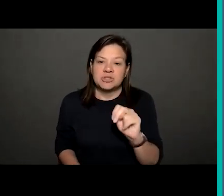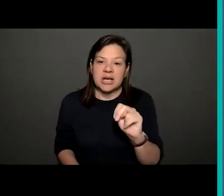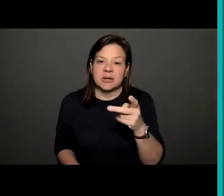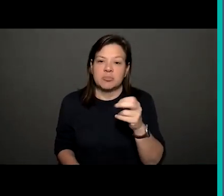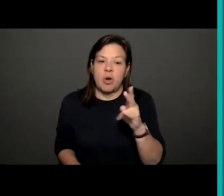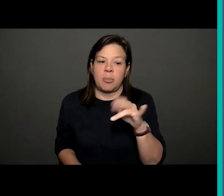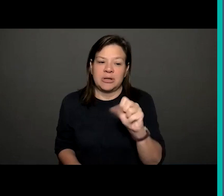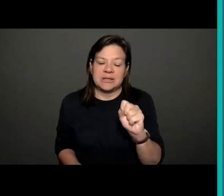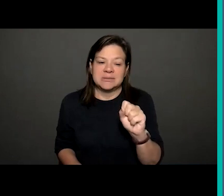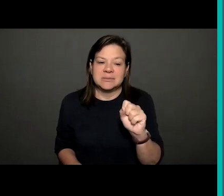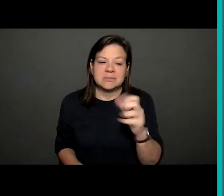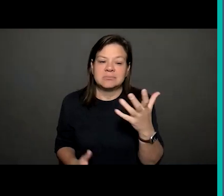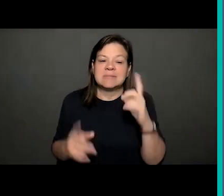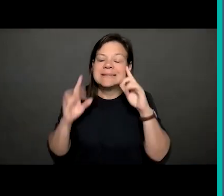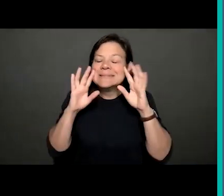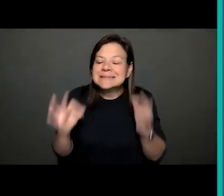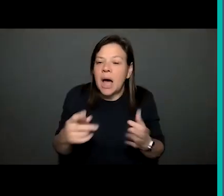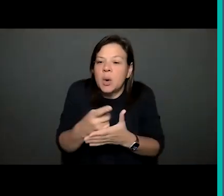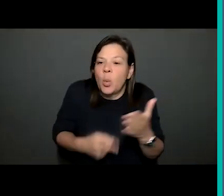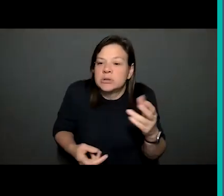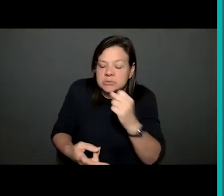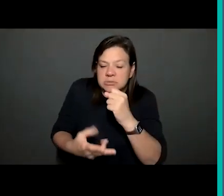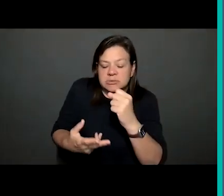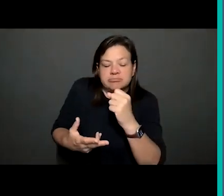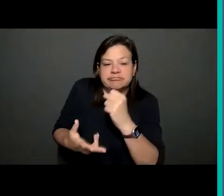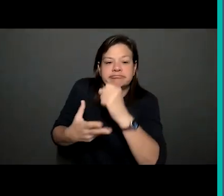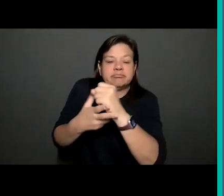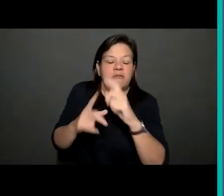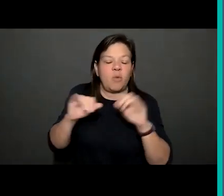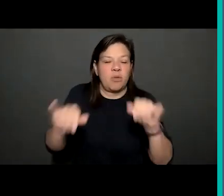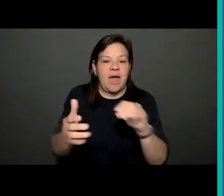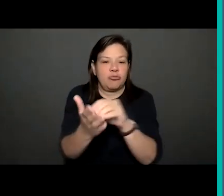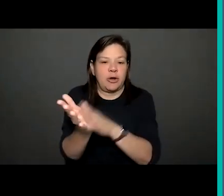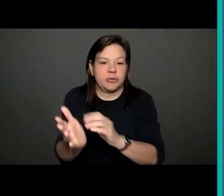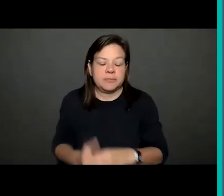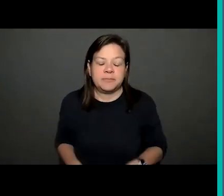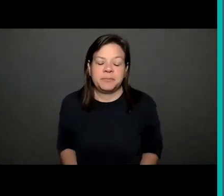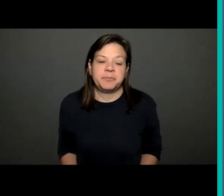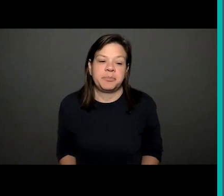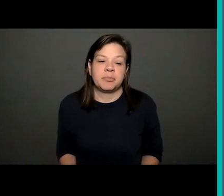AND SIMILAR TO THE ASSOCIATIONS, THESE CAN BE CREATED AT THE SAME TIME AS PART OF THE OBJECT SCHEMA.